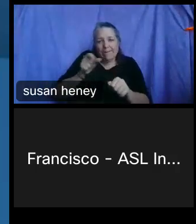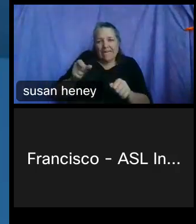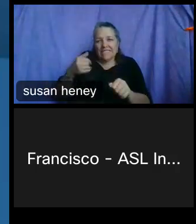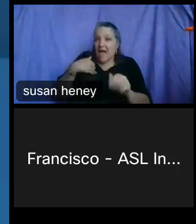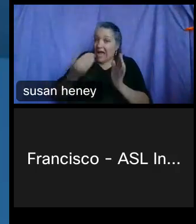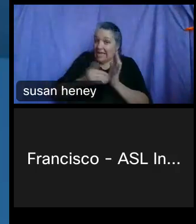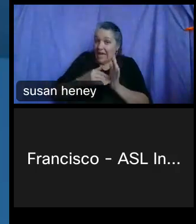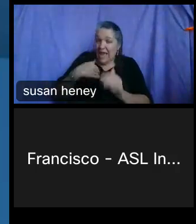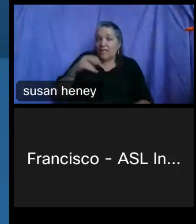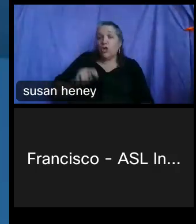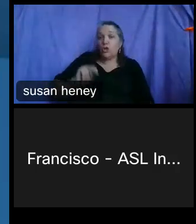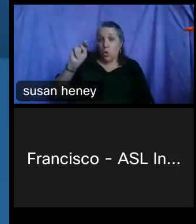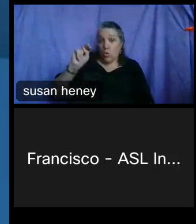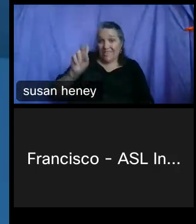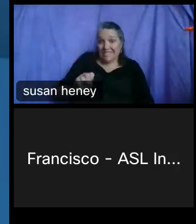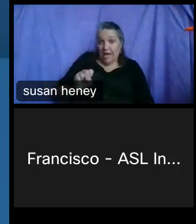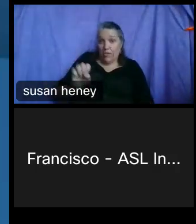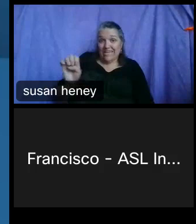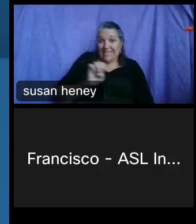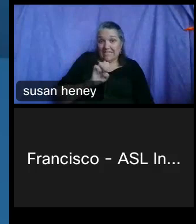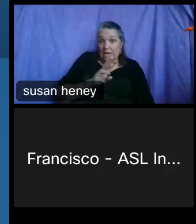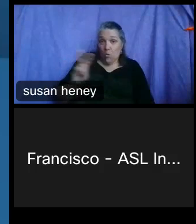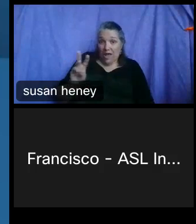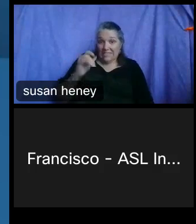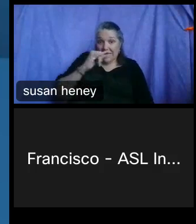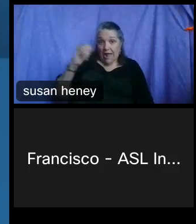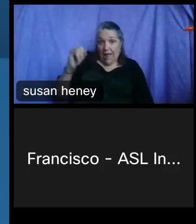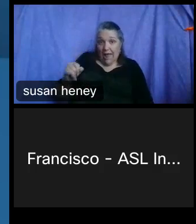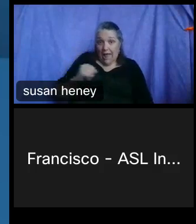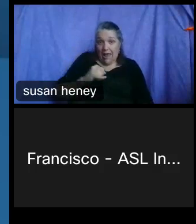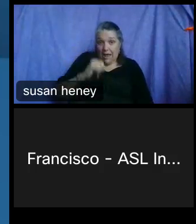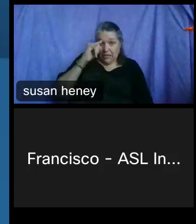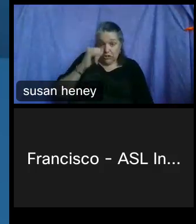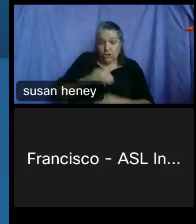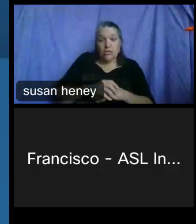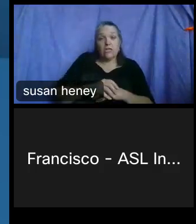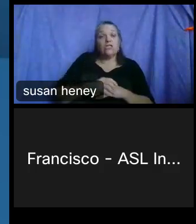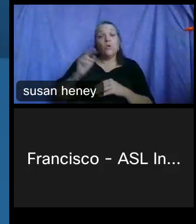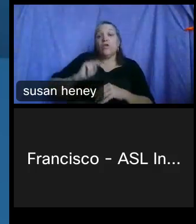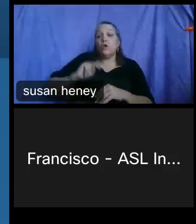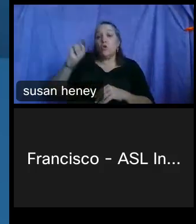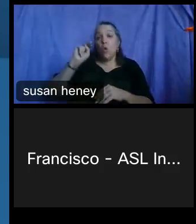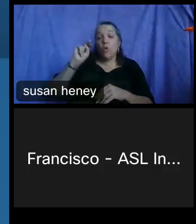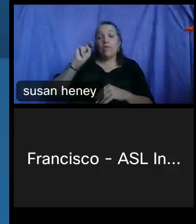east and western boundary. So Pennsylvania's north boundary northern boundary is New York. Its